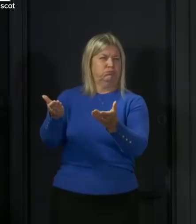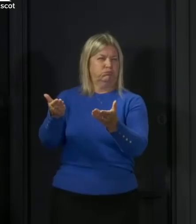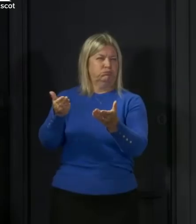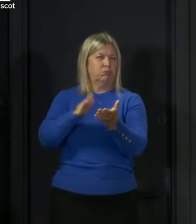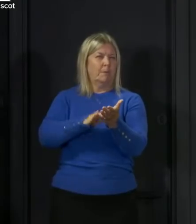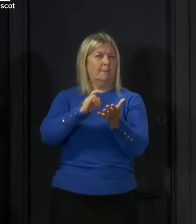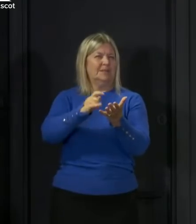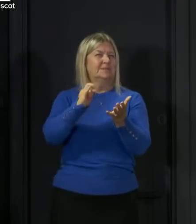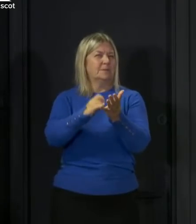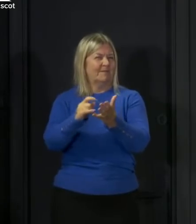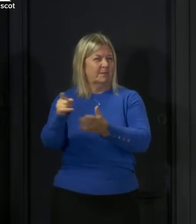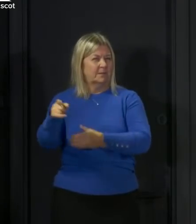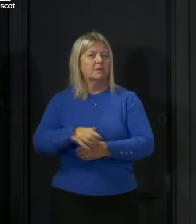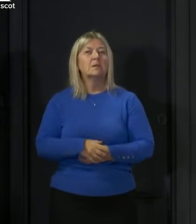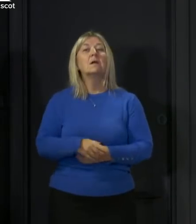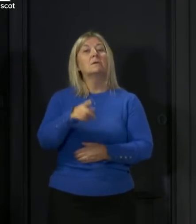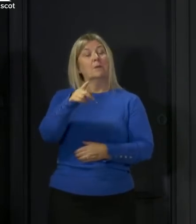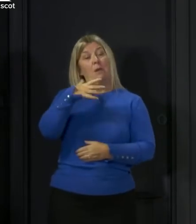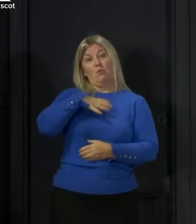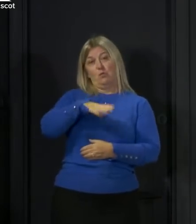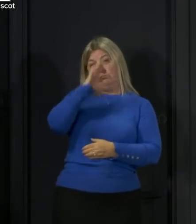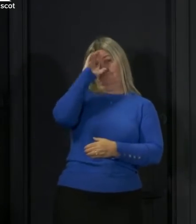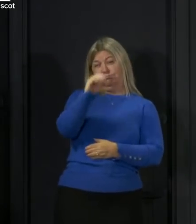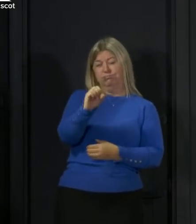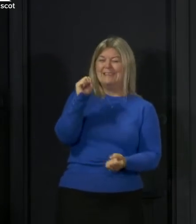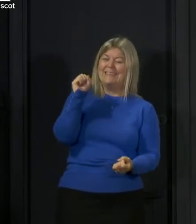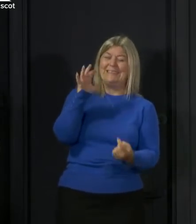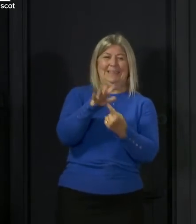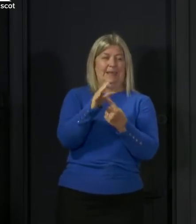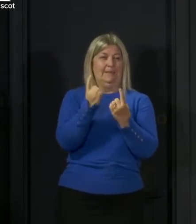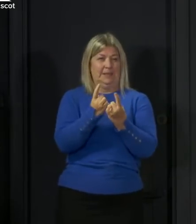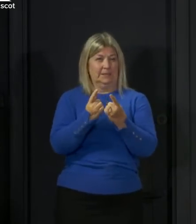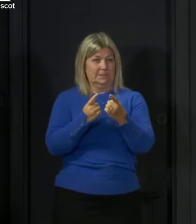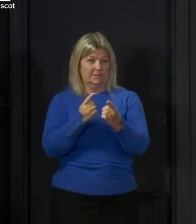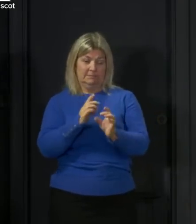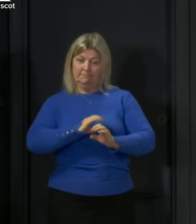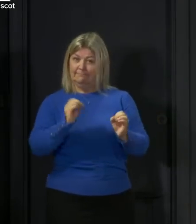again our key public health advice. None of us should be visiting each other's